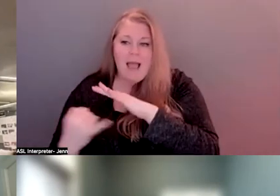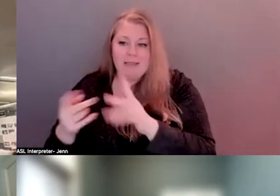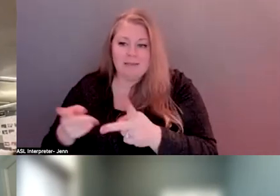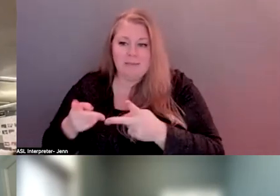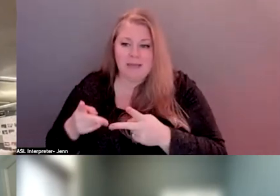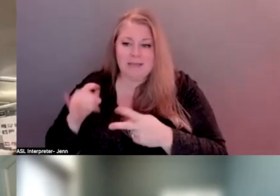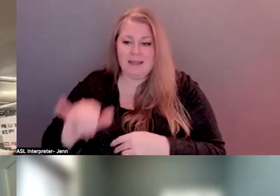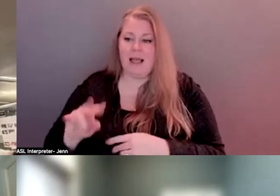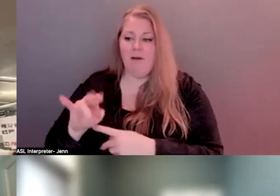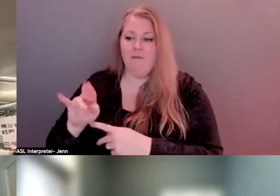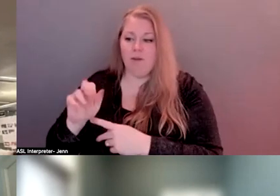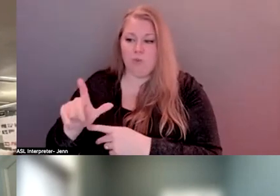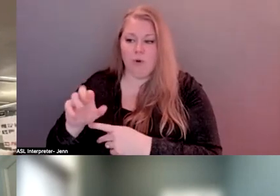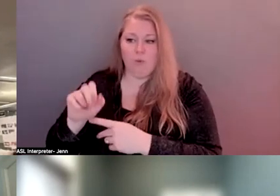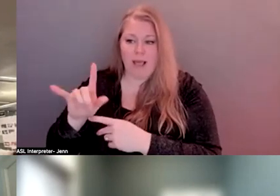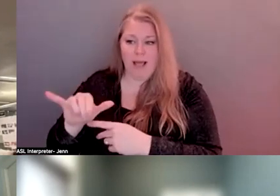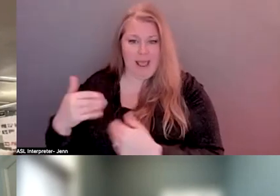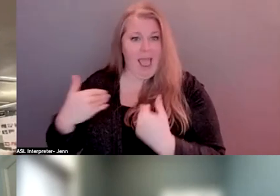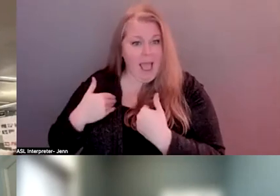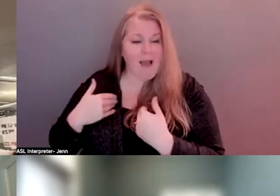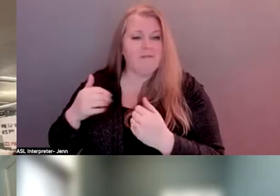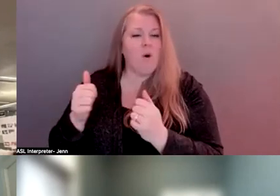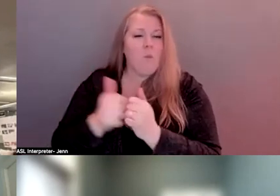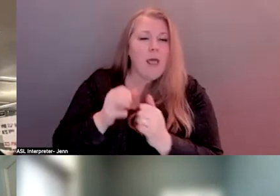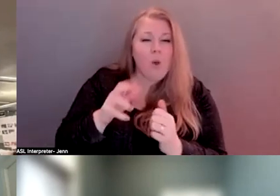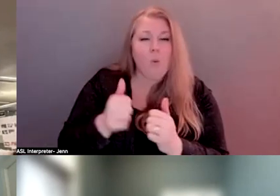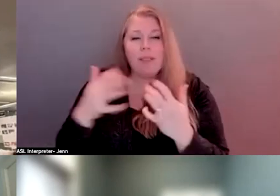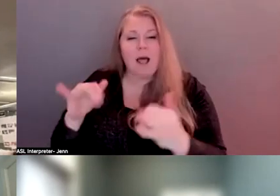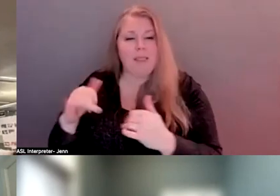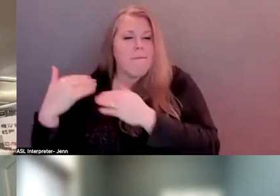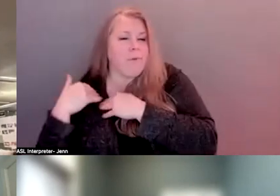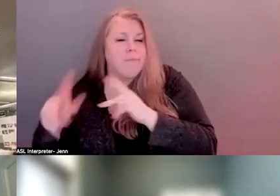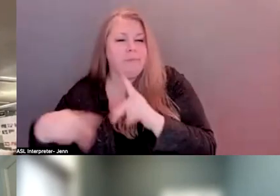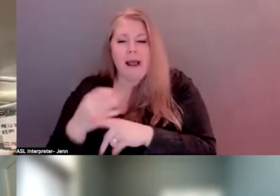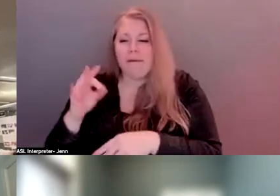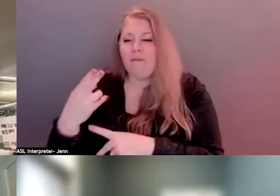represents with or without a burdensome hardware, with